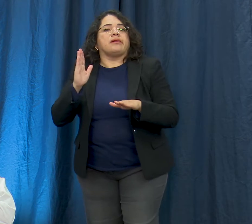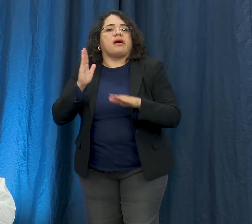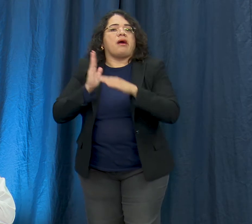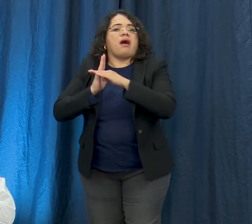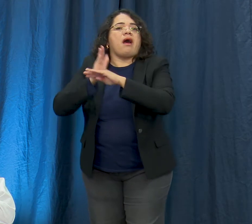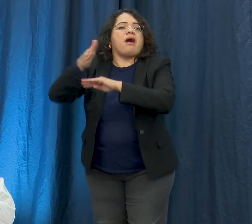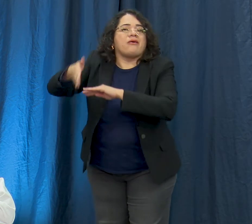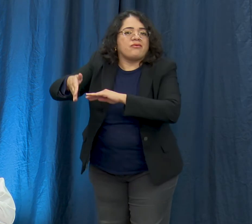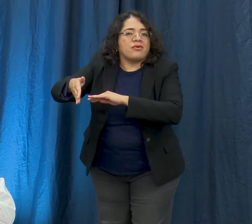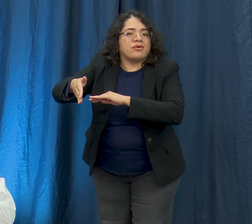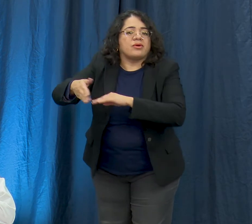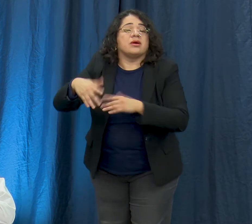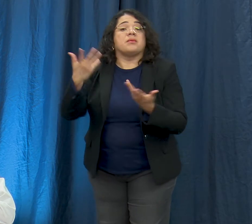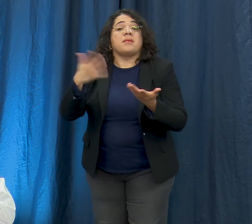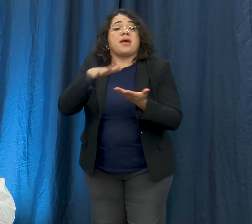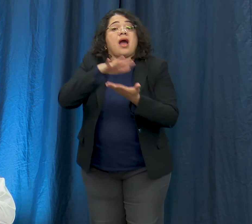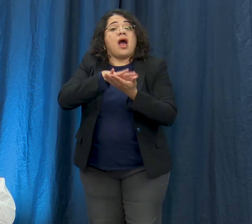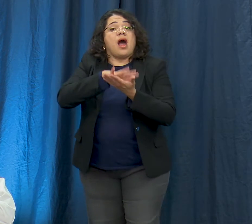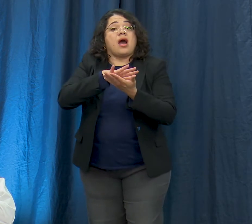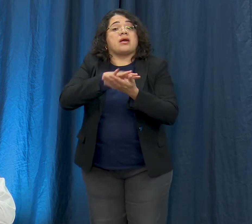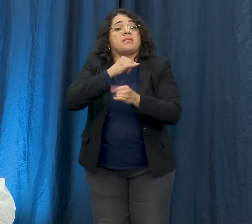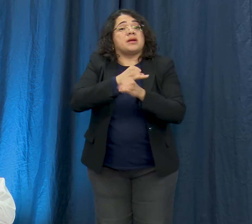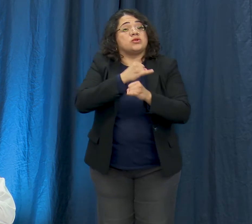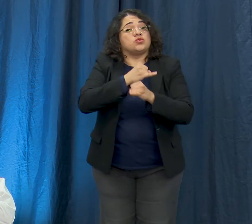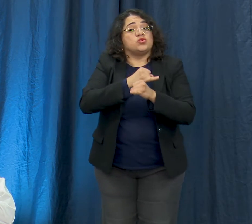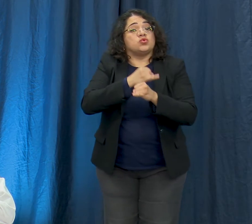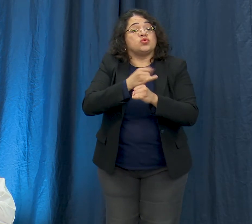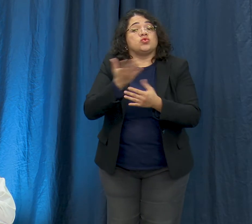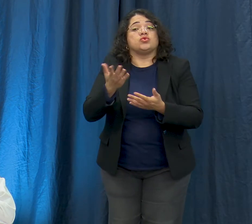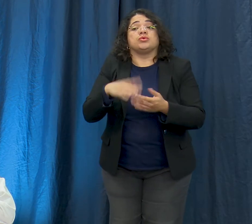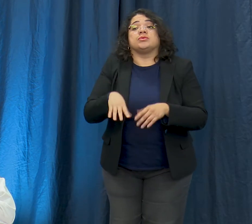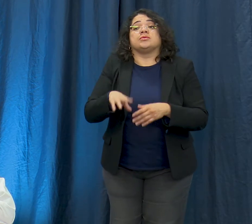academic institutions and different groups will come and they will look at